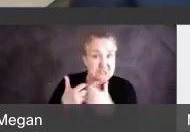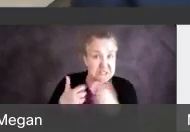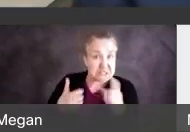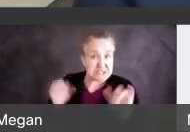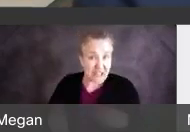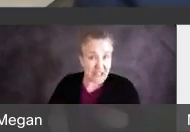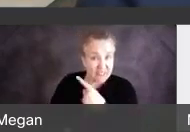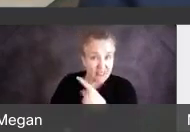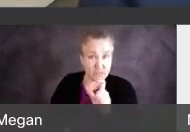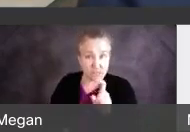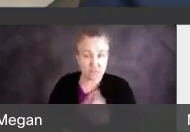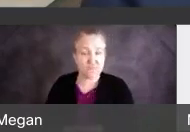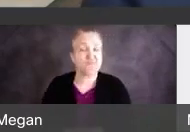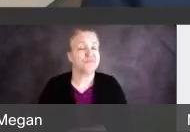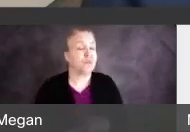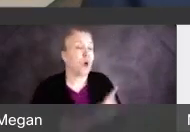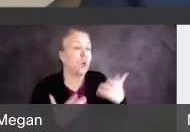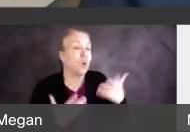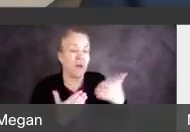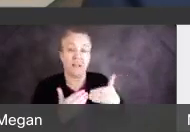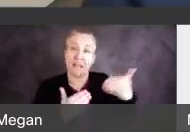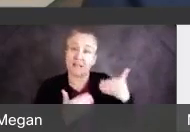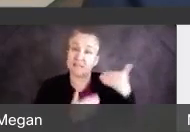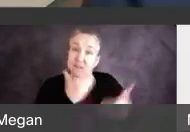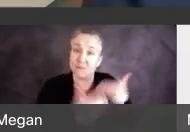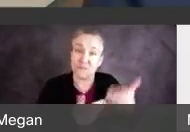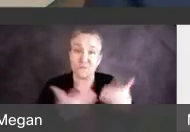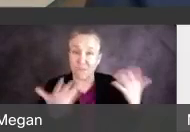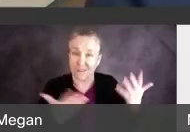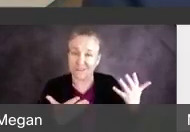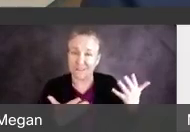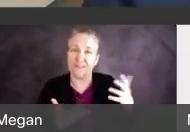[Commissioner Arkoosh] Well the next steps are in the Department of Health's court. You know, we